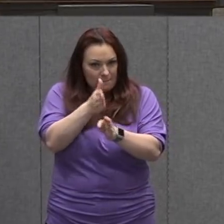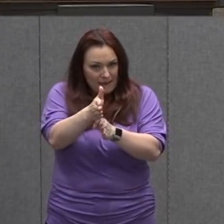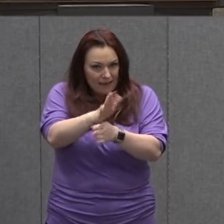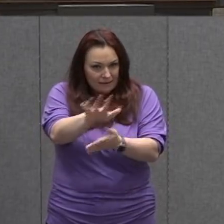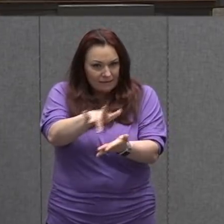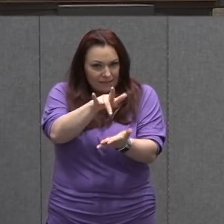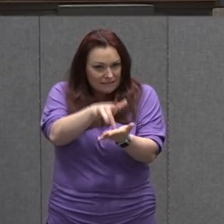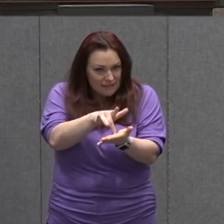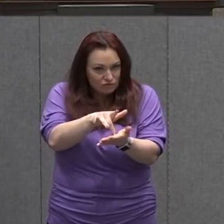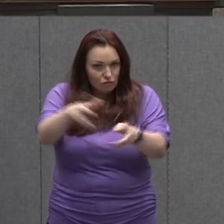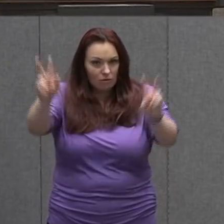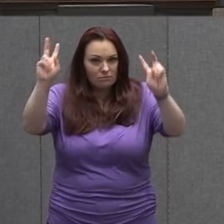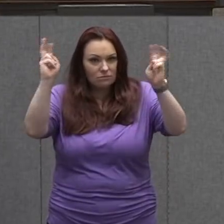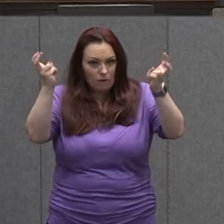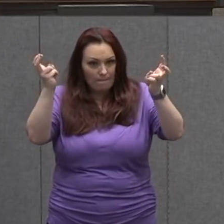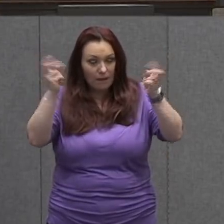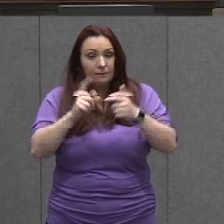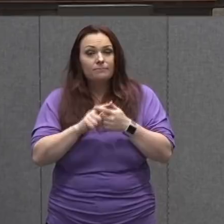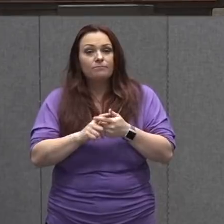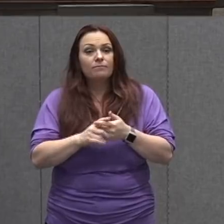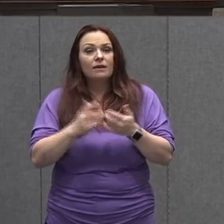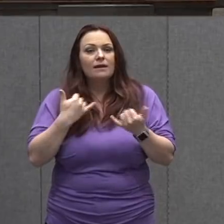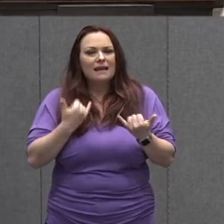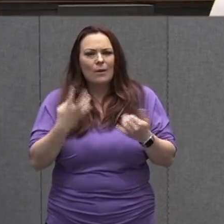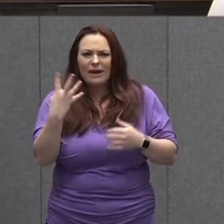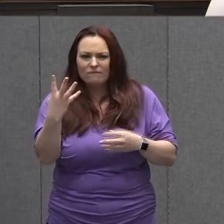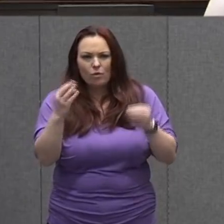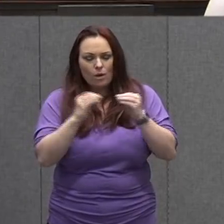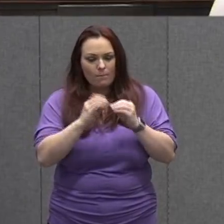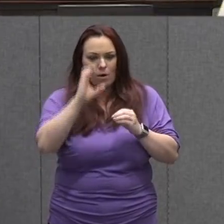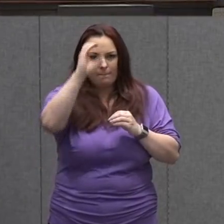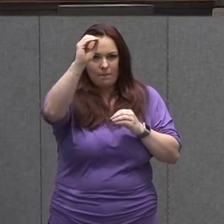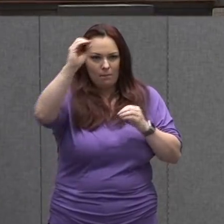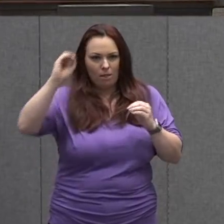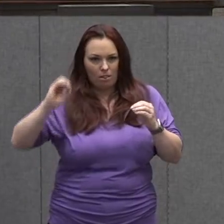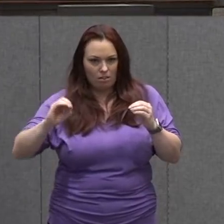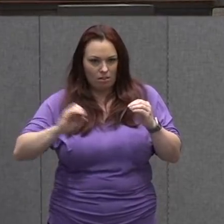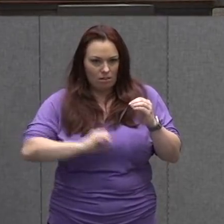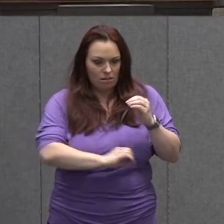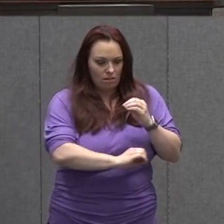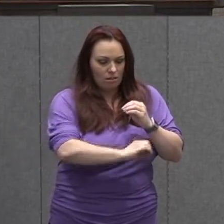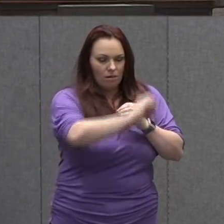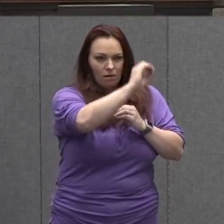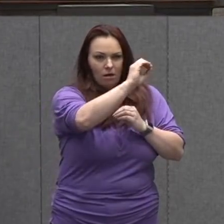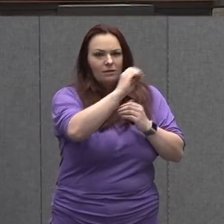Now, the next thing is I have four other bubbles, and right now in our planning stage